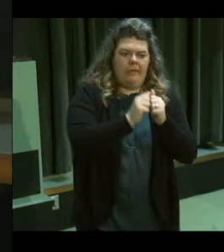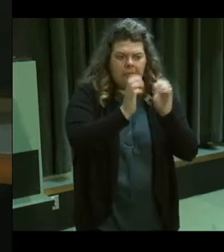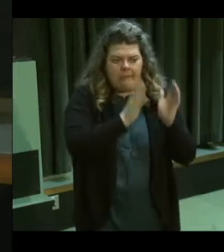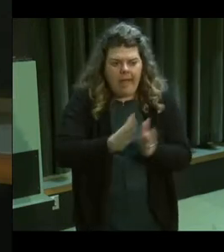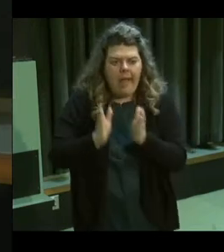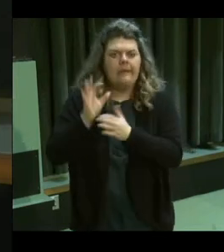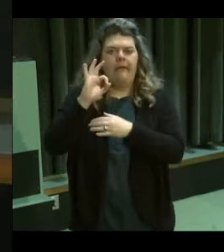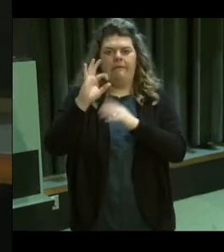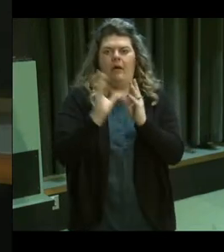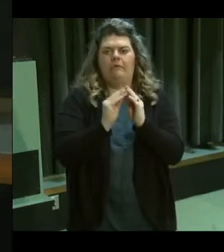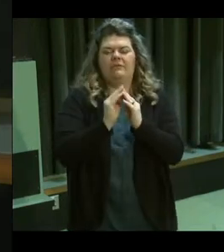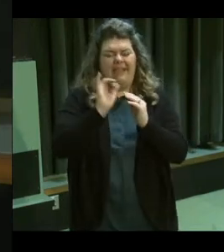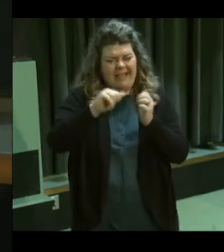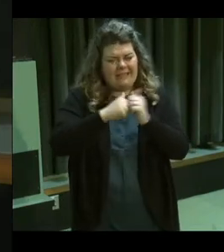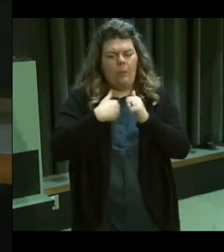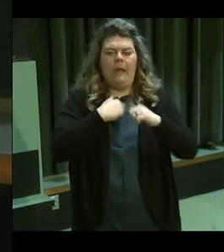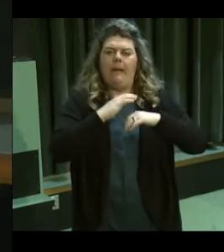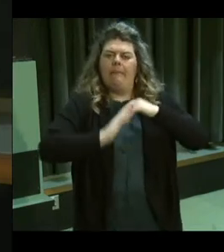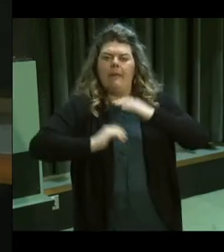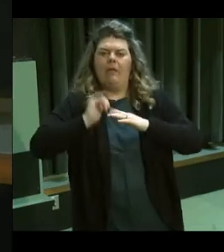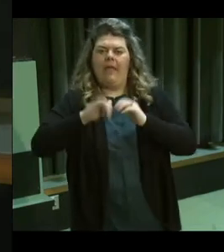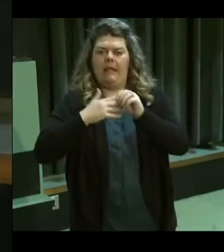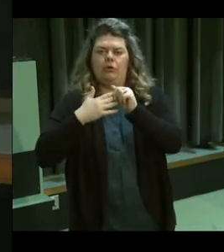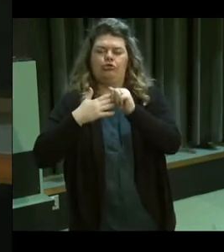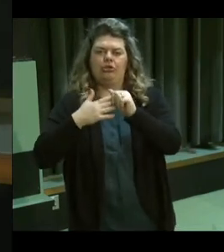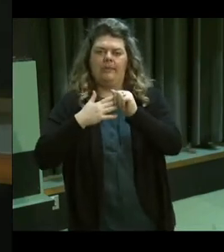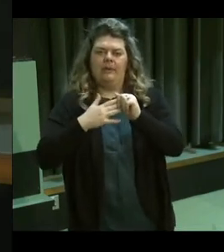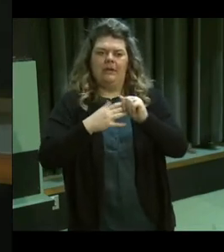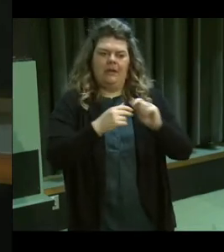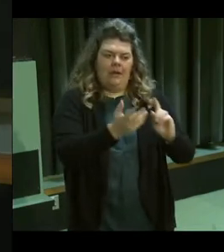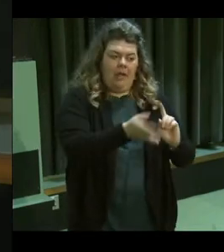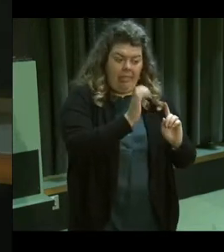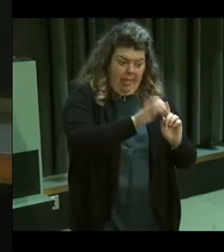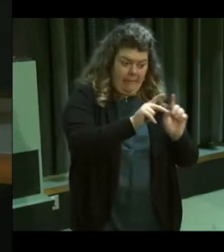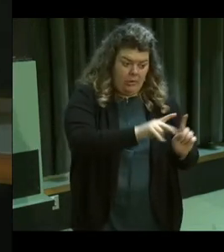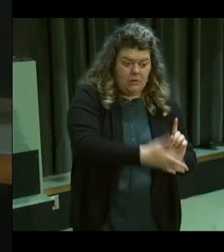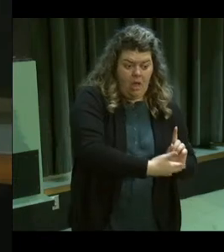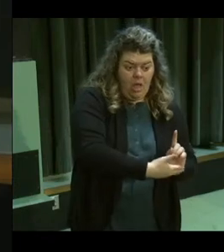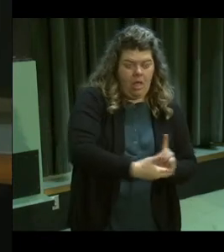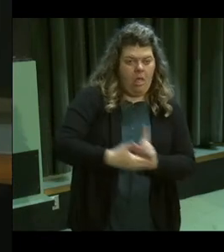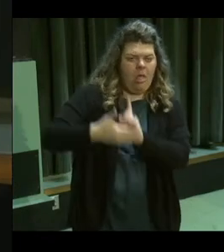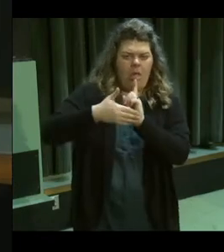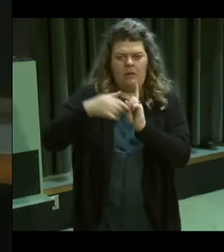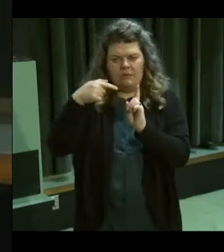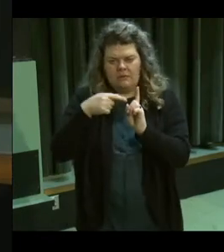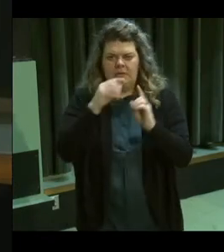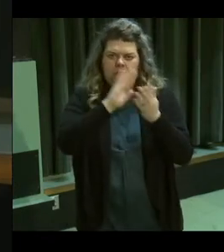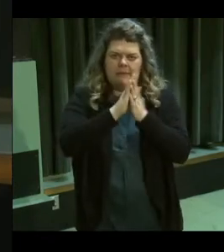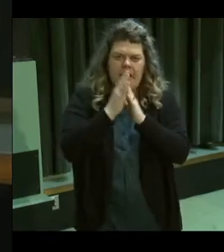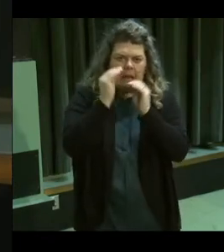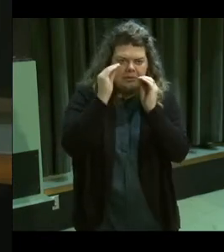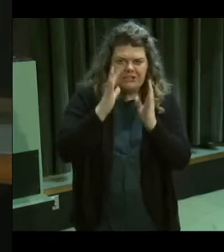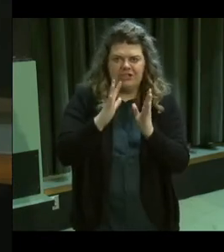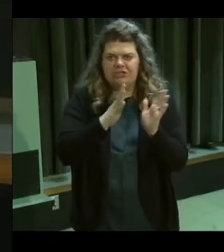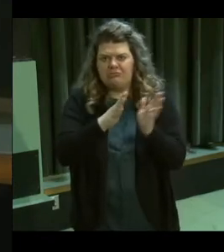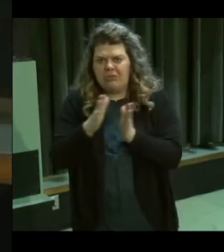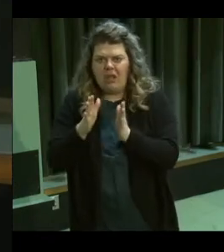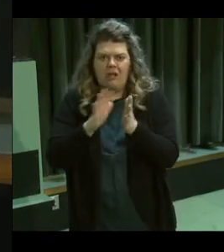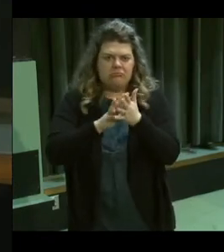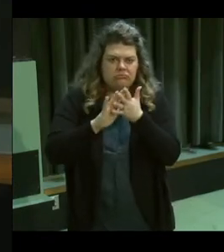planning of our conferences. So it's a way that we build leadership so that they and we